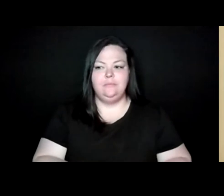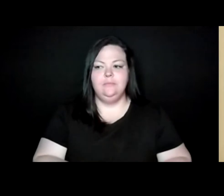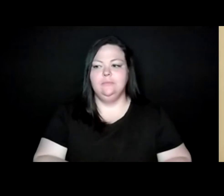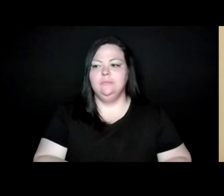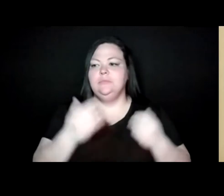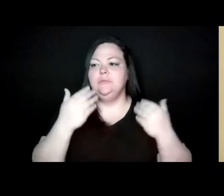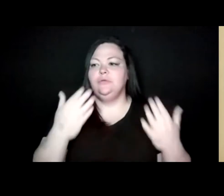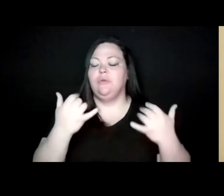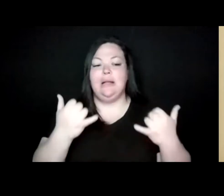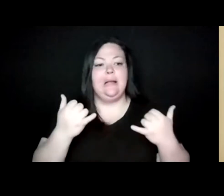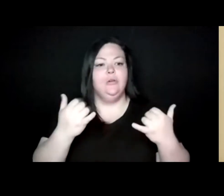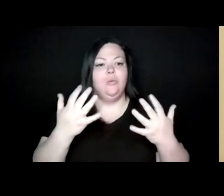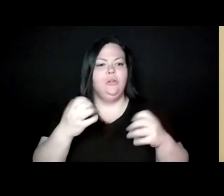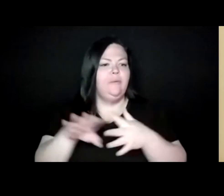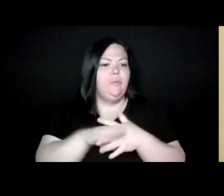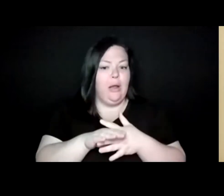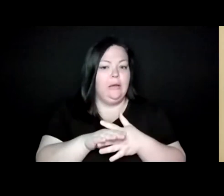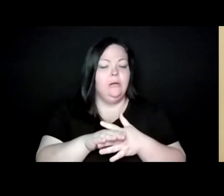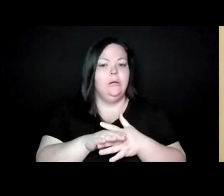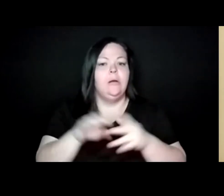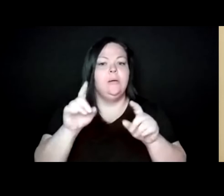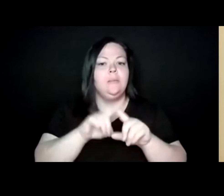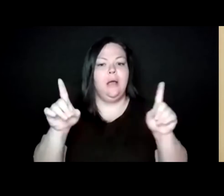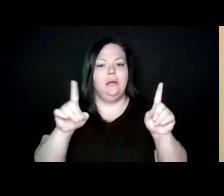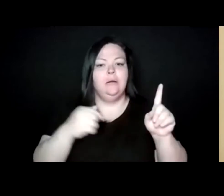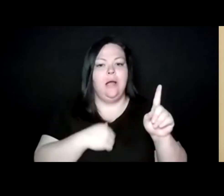want to just like take a little break, um, but, um, I'm gonna keep moving us forward,